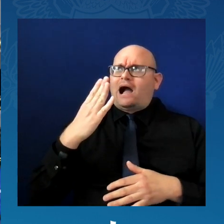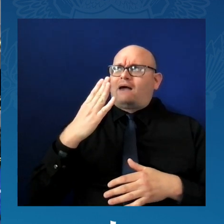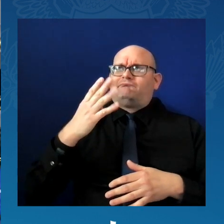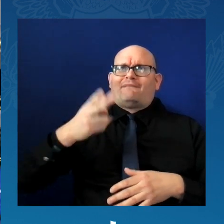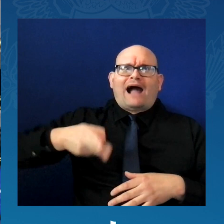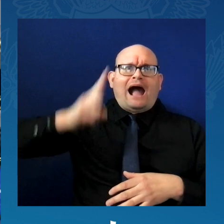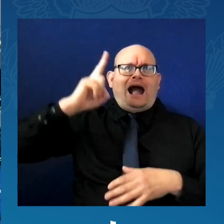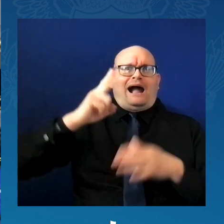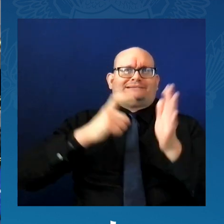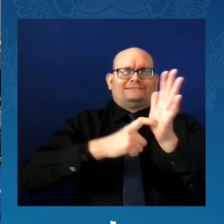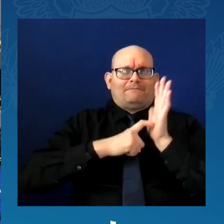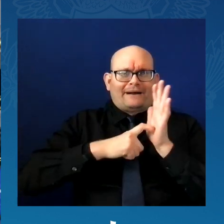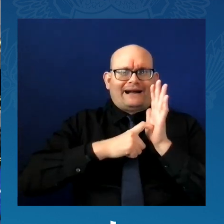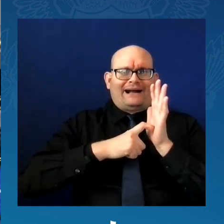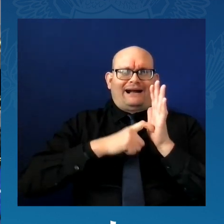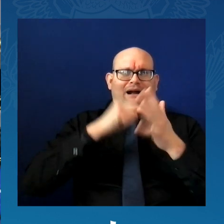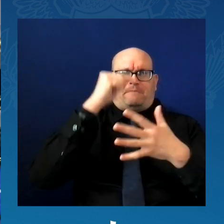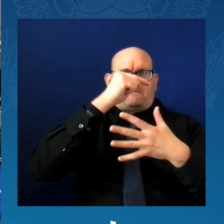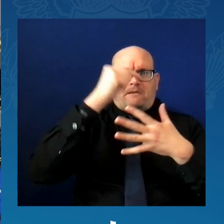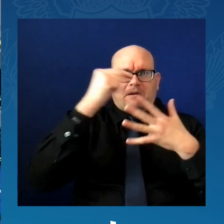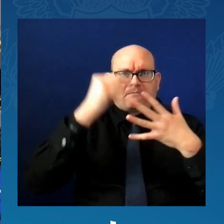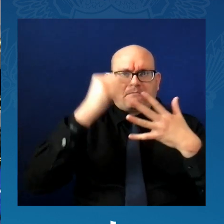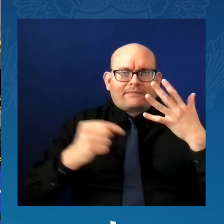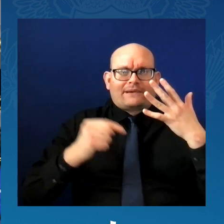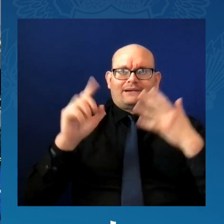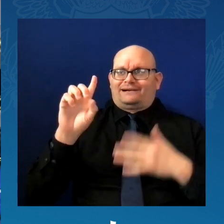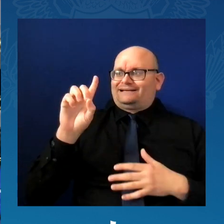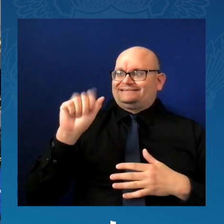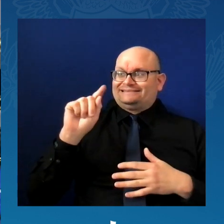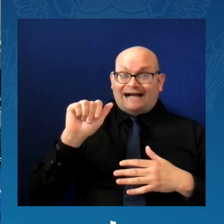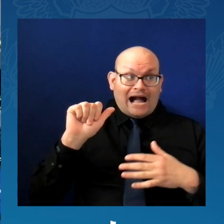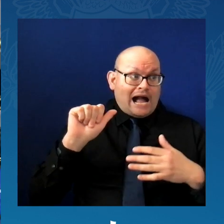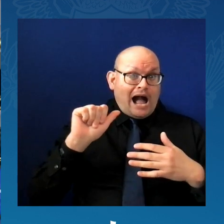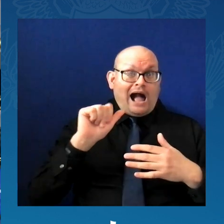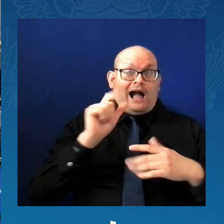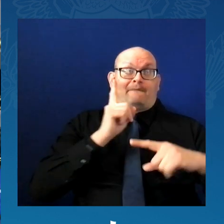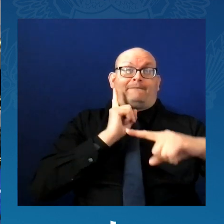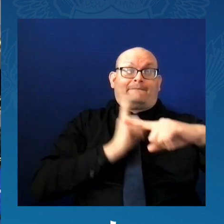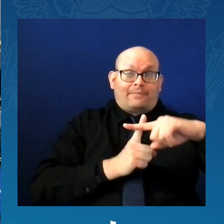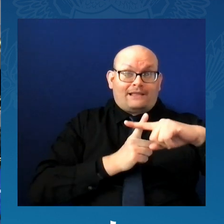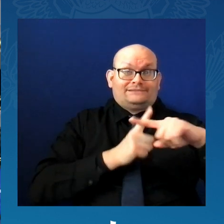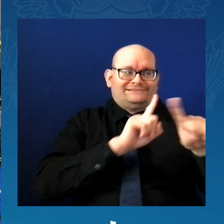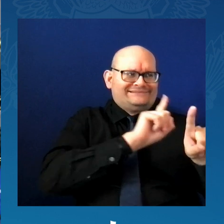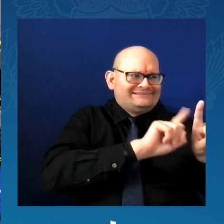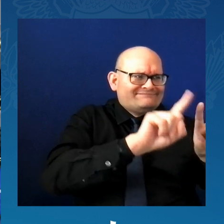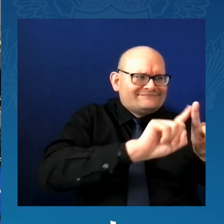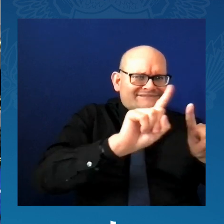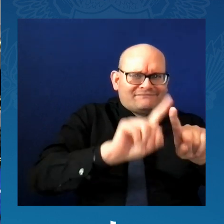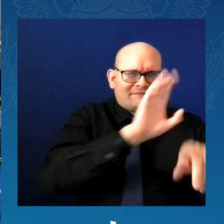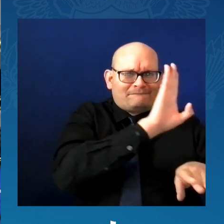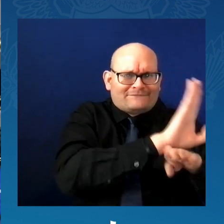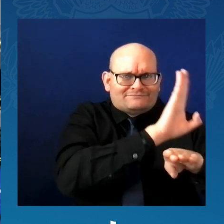but also in deep conversation with employers and trade associations. And then going a step further, we actually gathered this summer at the department